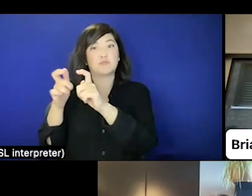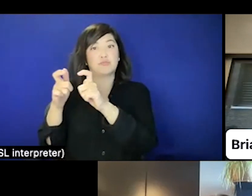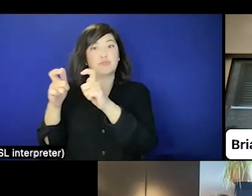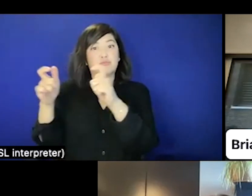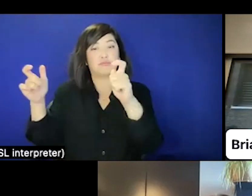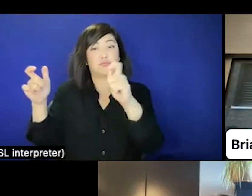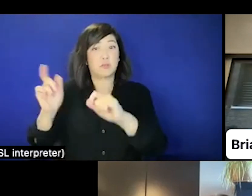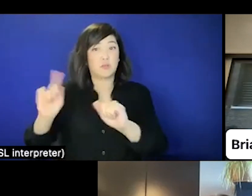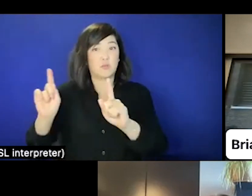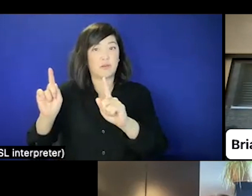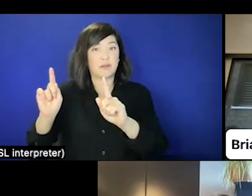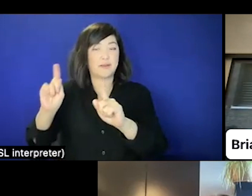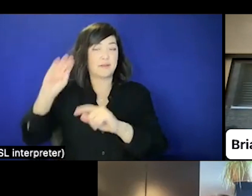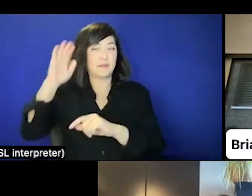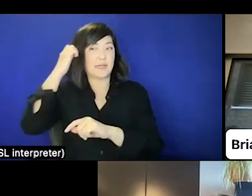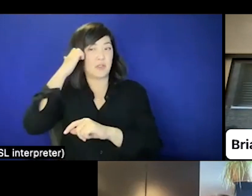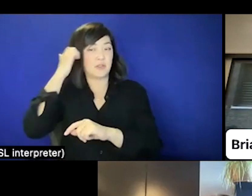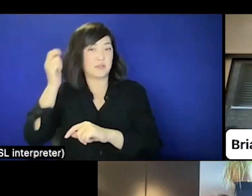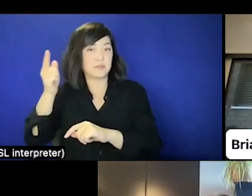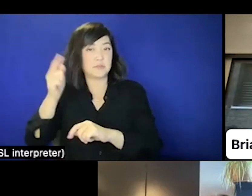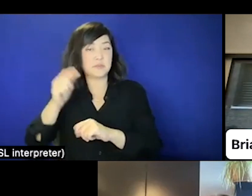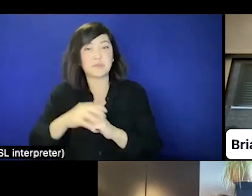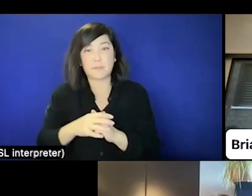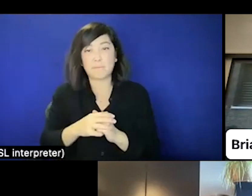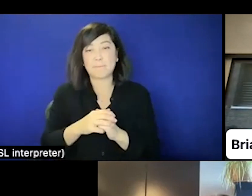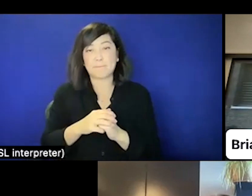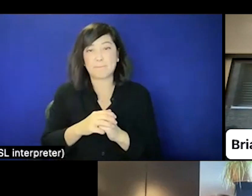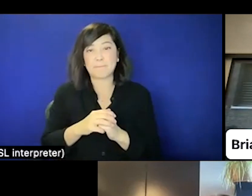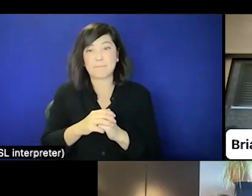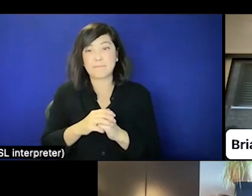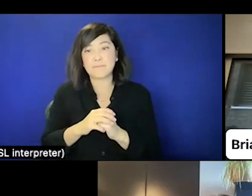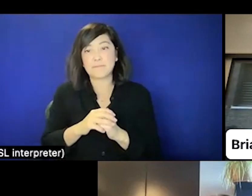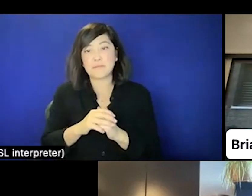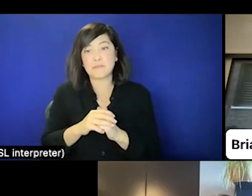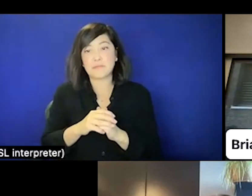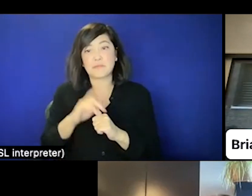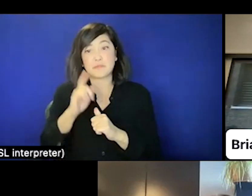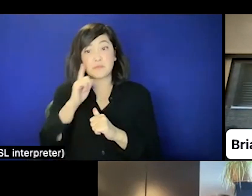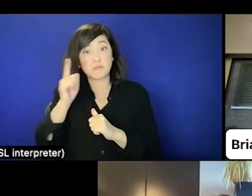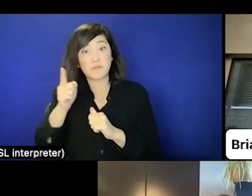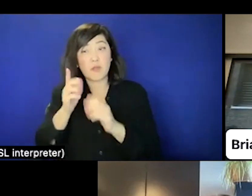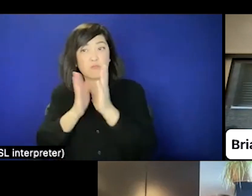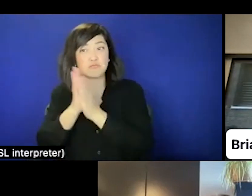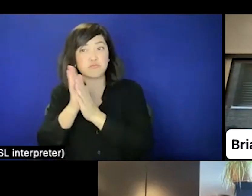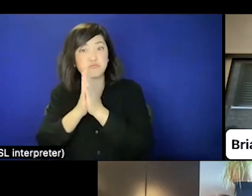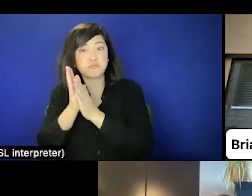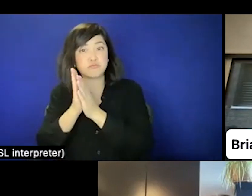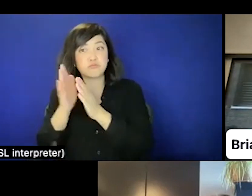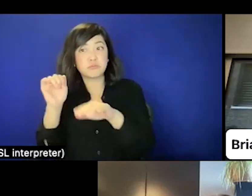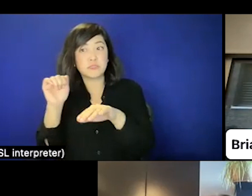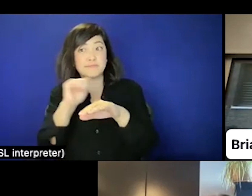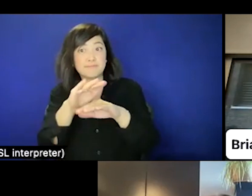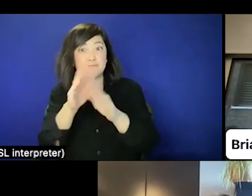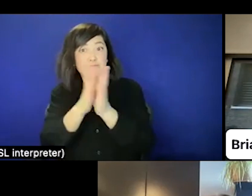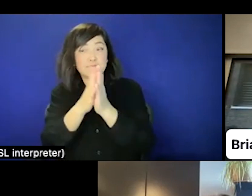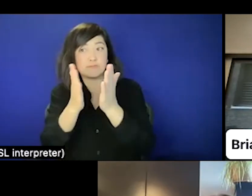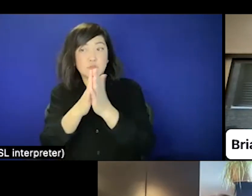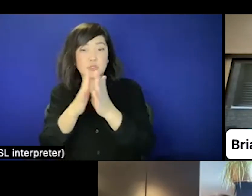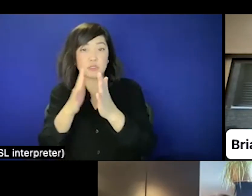going to be interested in not necessarily shipping books from the U.S. to Europe. But